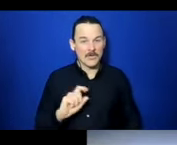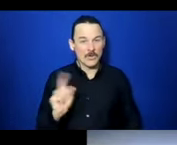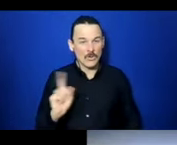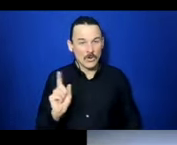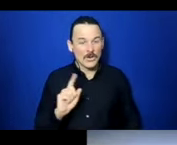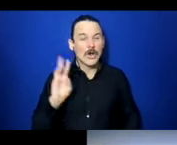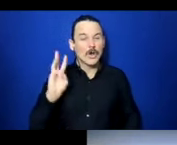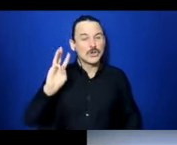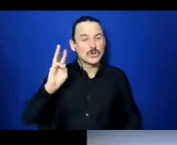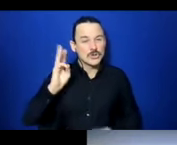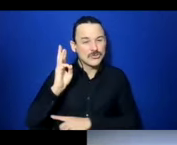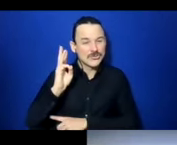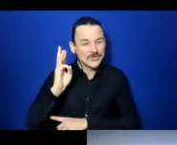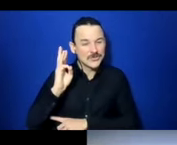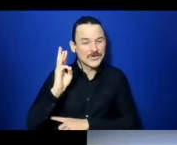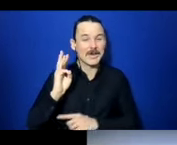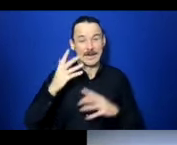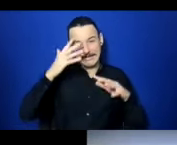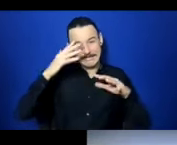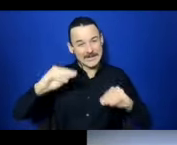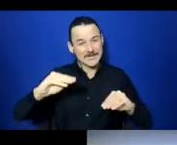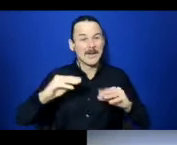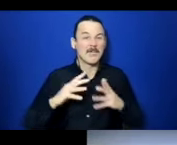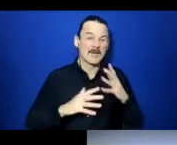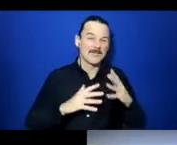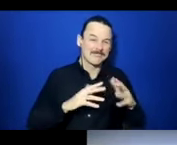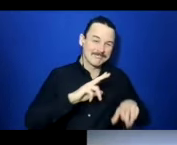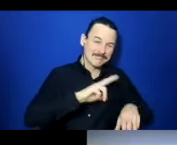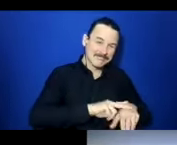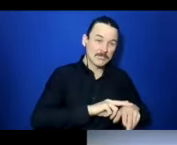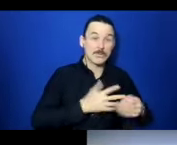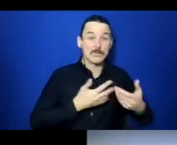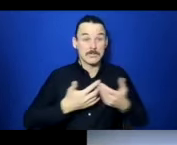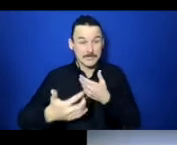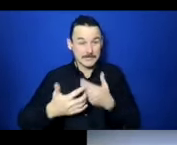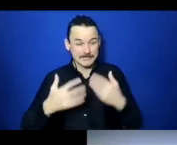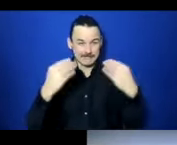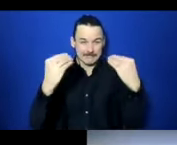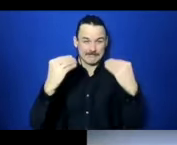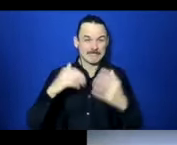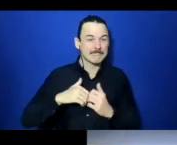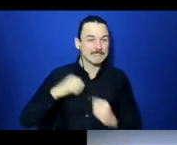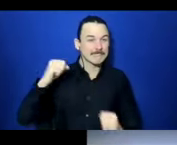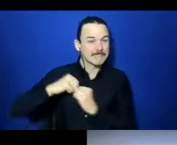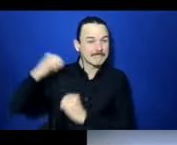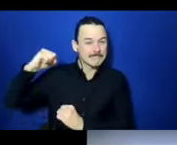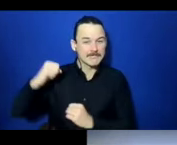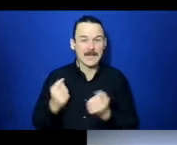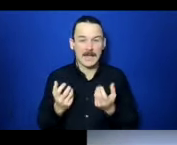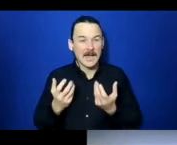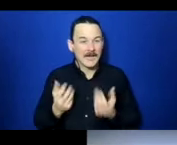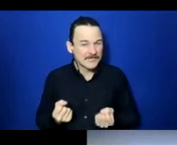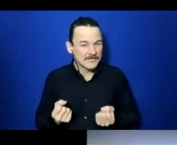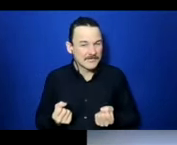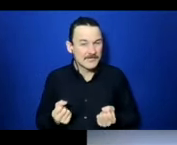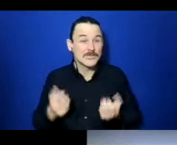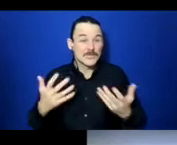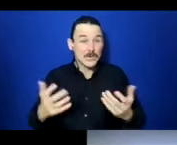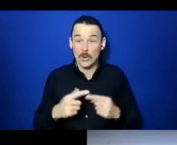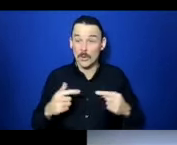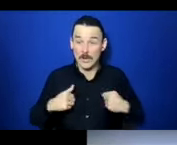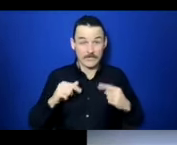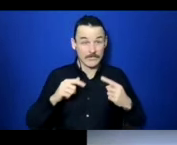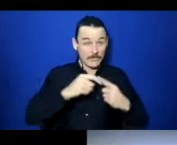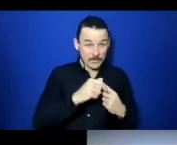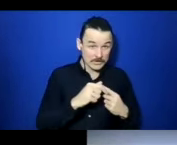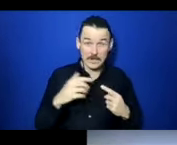really understanding that we have to be seen and we have to show the world not only that we have